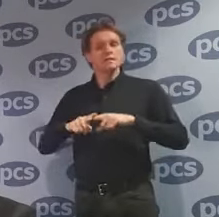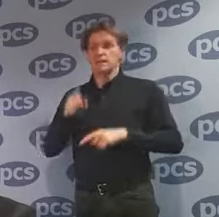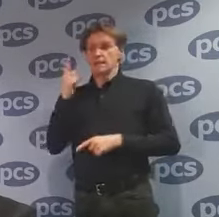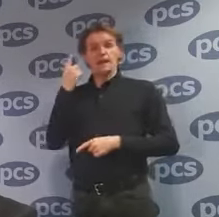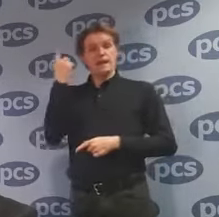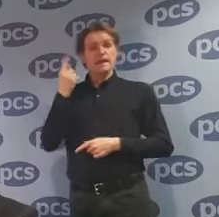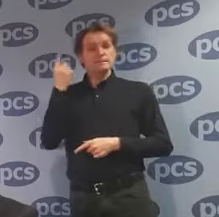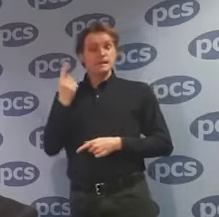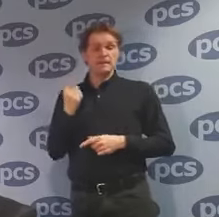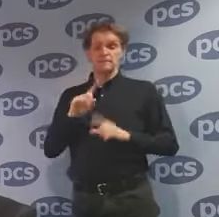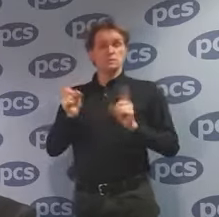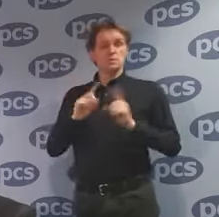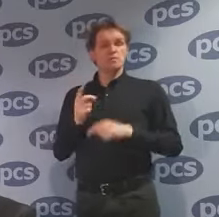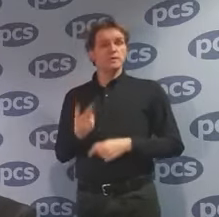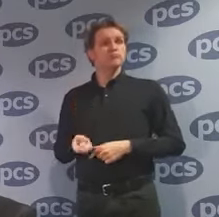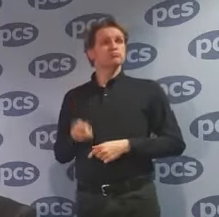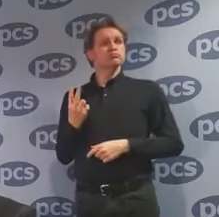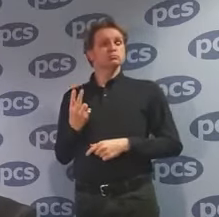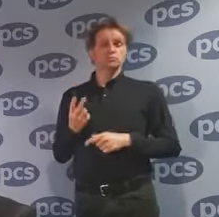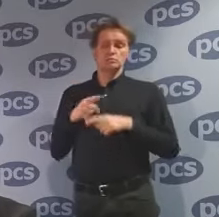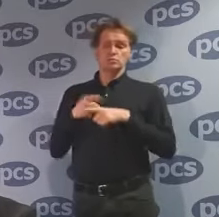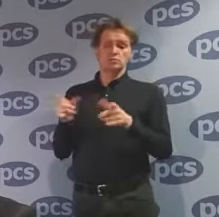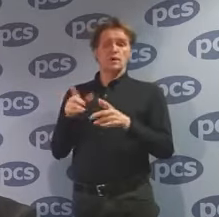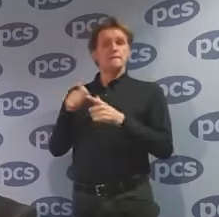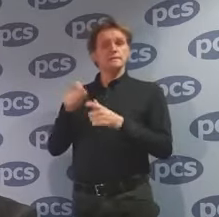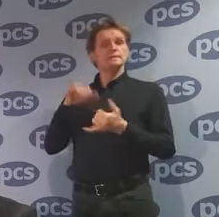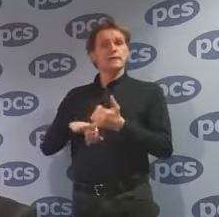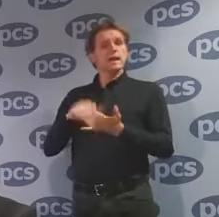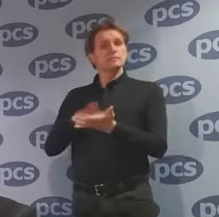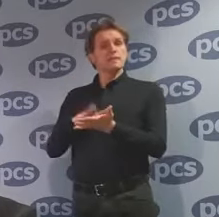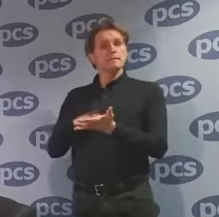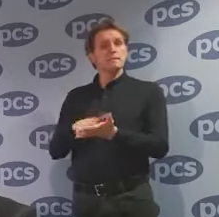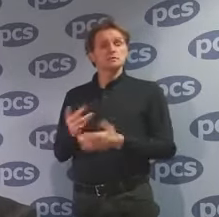PCS members and their families and said more of the same and that is what we